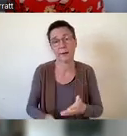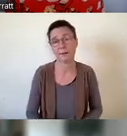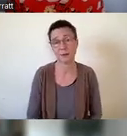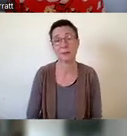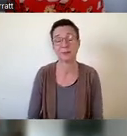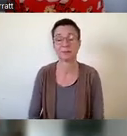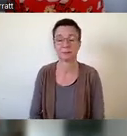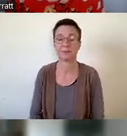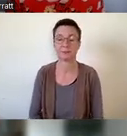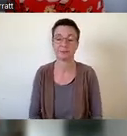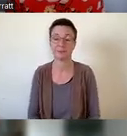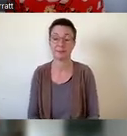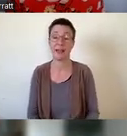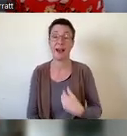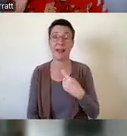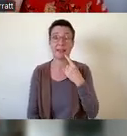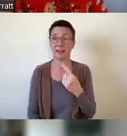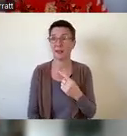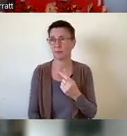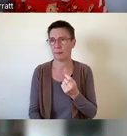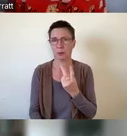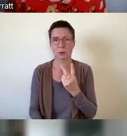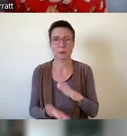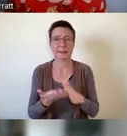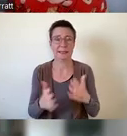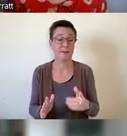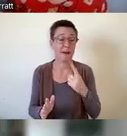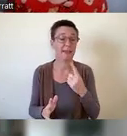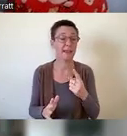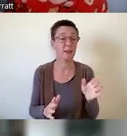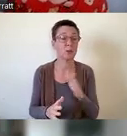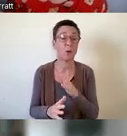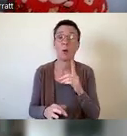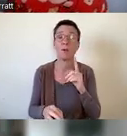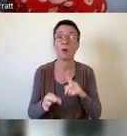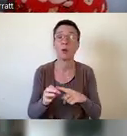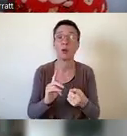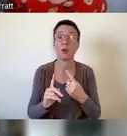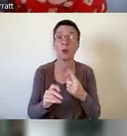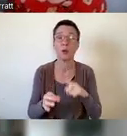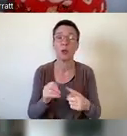We've got a couple of minutes left, so that's all the Q&A. We will answer any questions that we didn't get to,